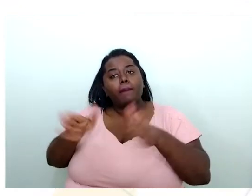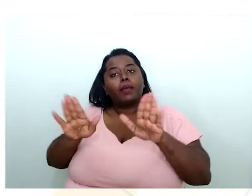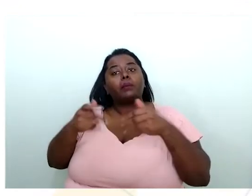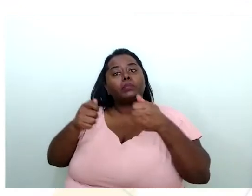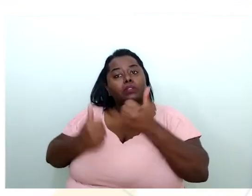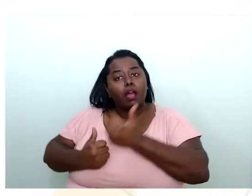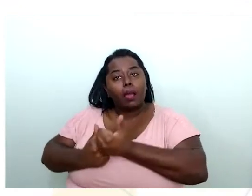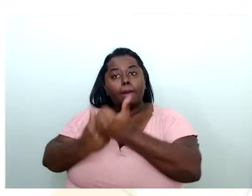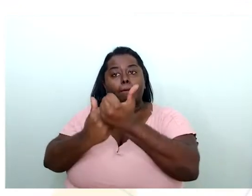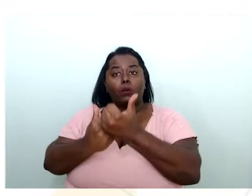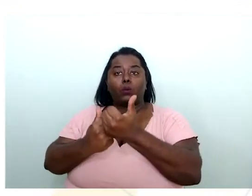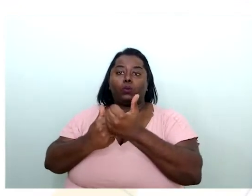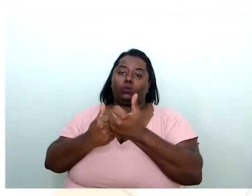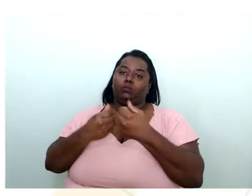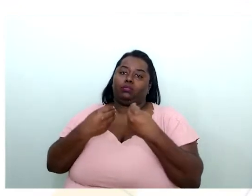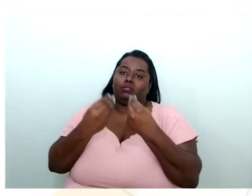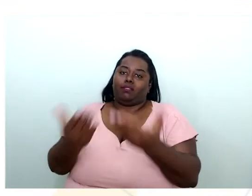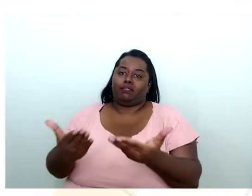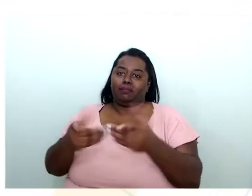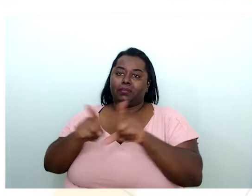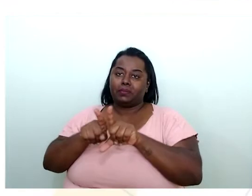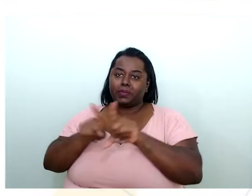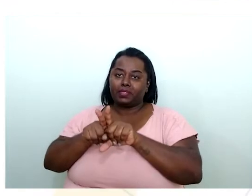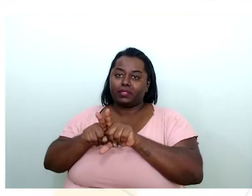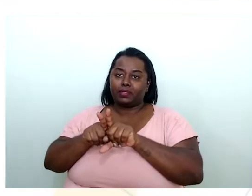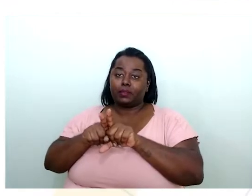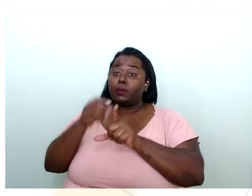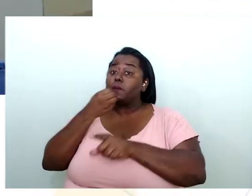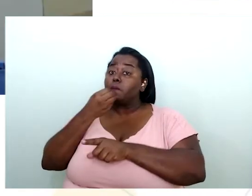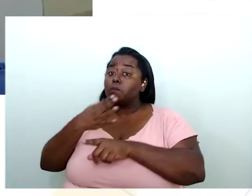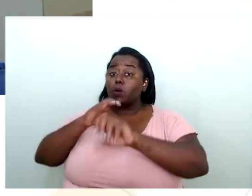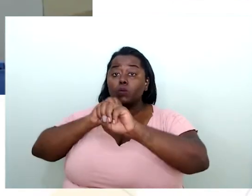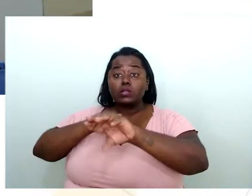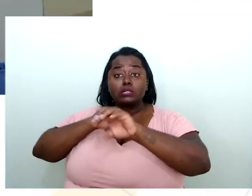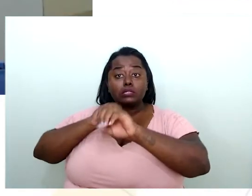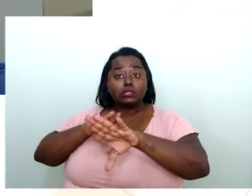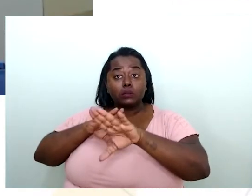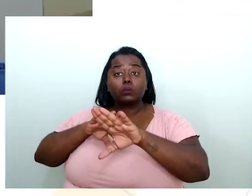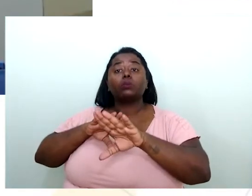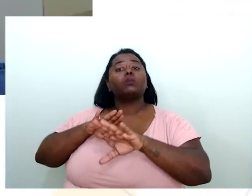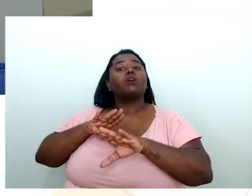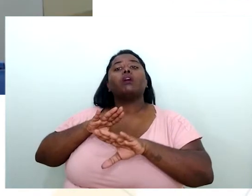relevant, suitable and authentic learning experiences and that's what centers like